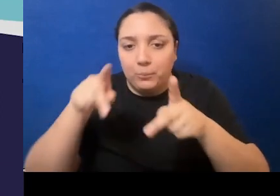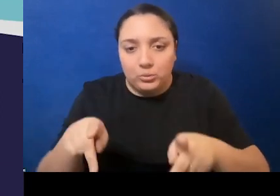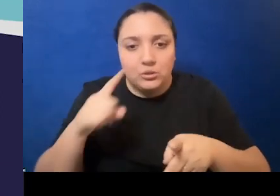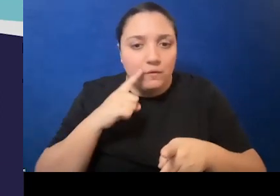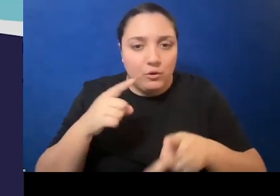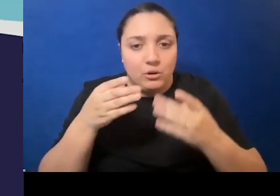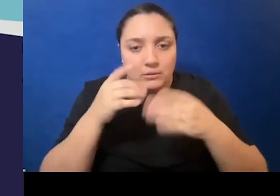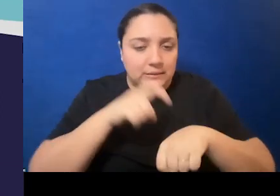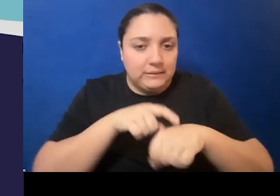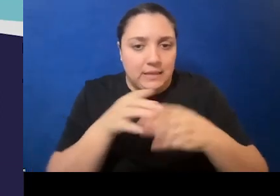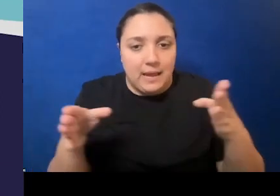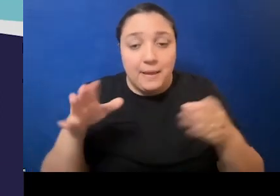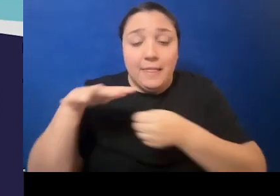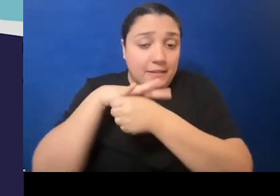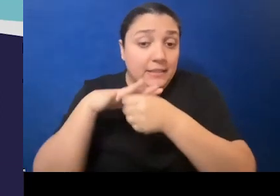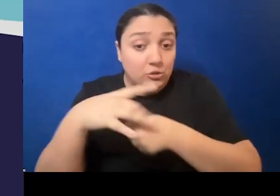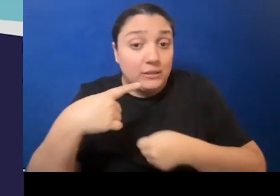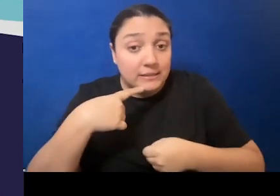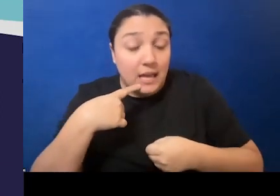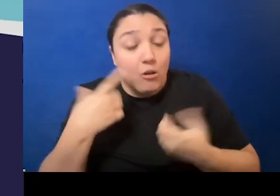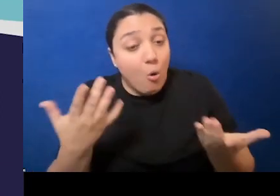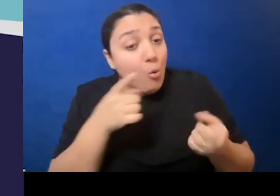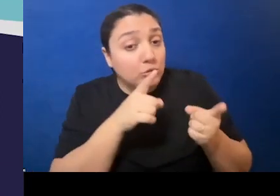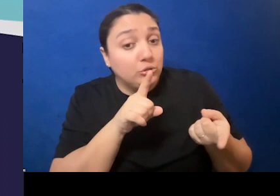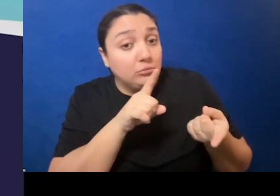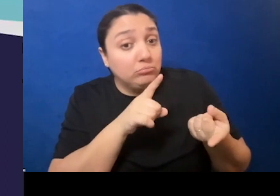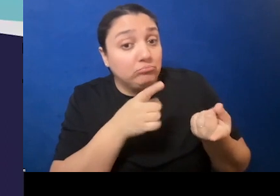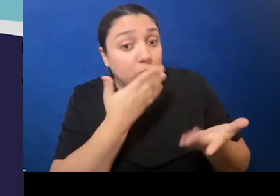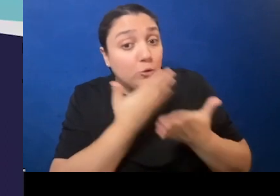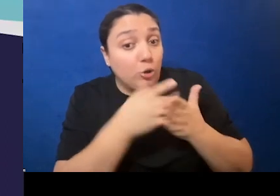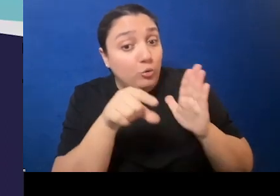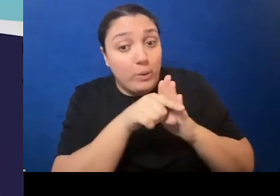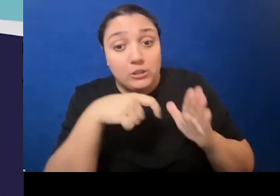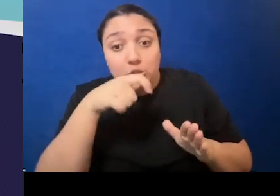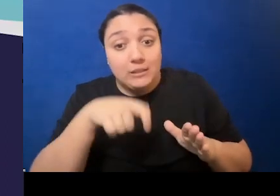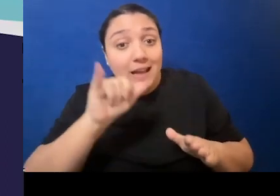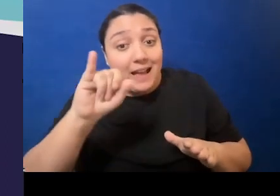INSTRUCTION BUT NOT ATTENDING THE SCHOOL FOR A PERIOD OF TIME AND THE DISTRICT SAID SHE